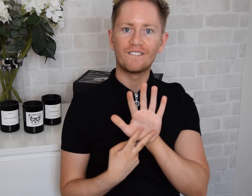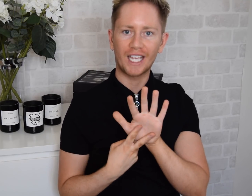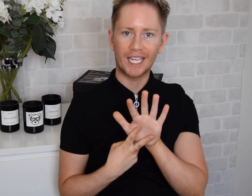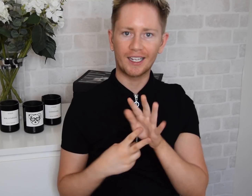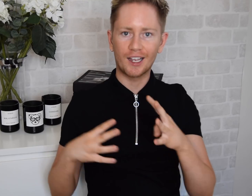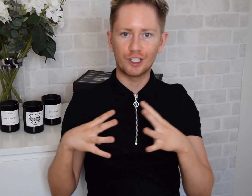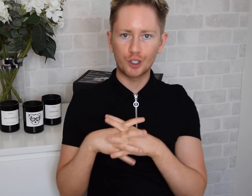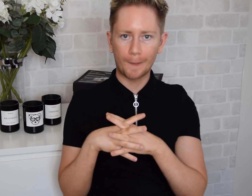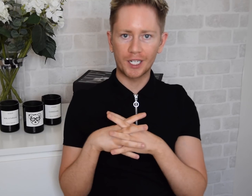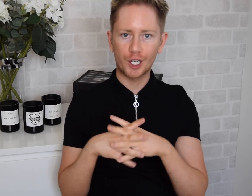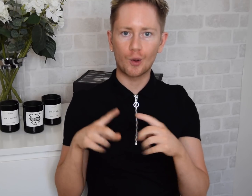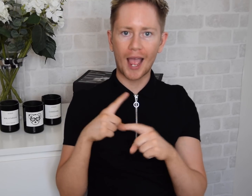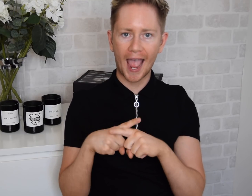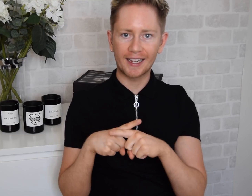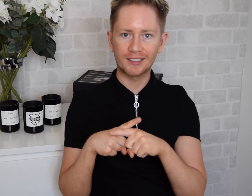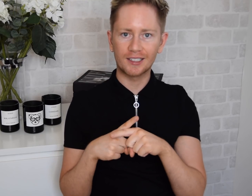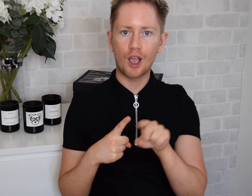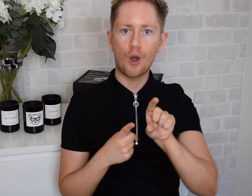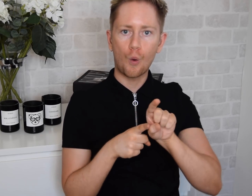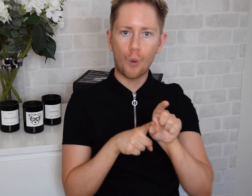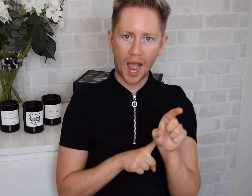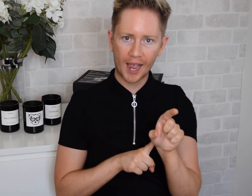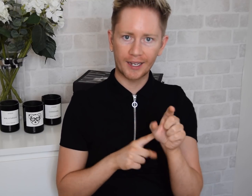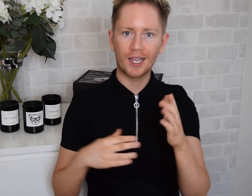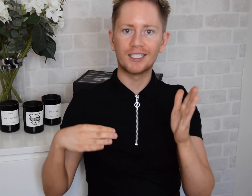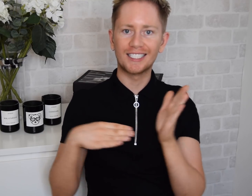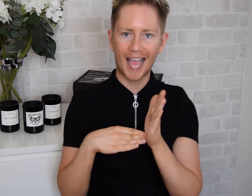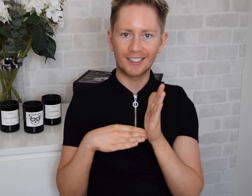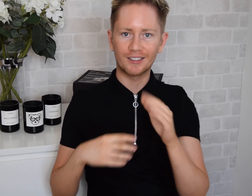V W X Y Z